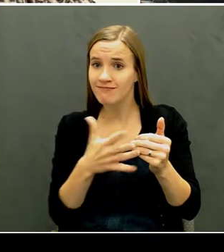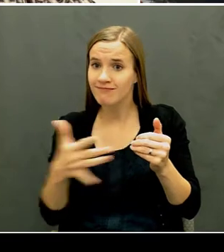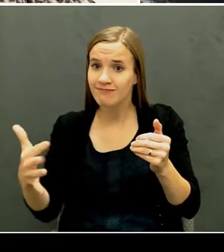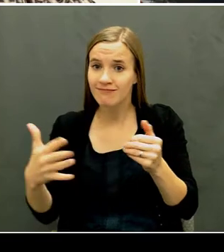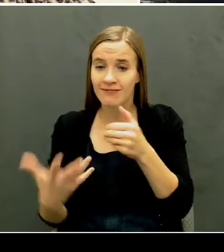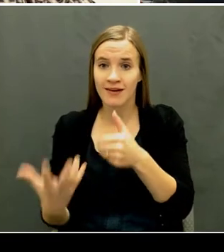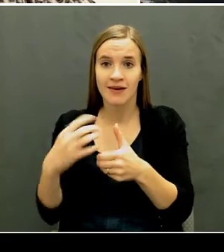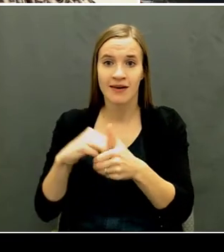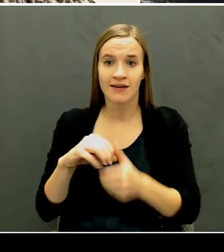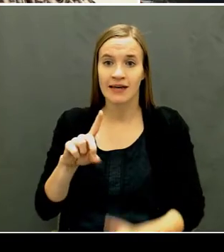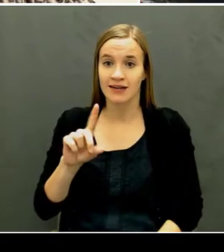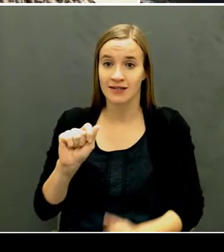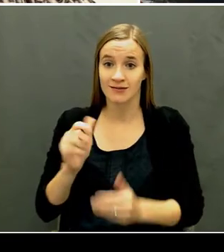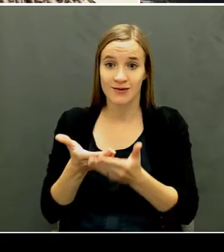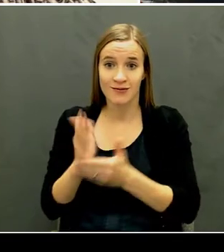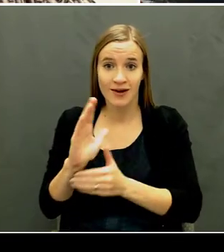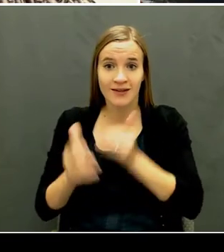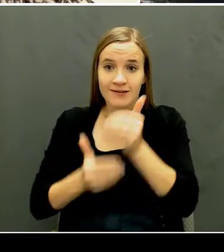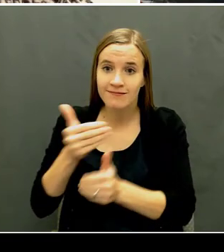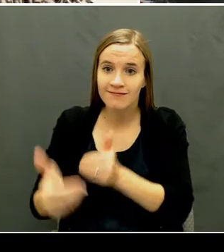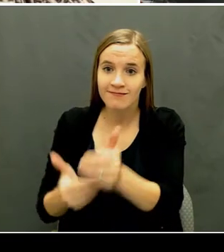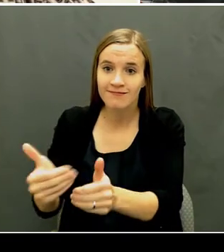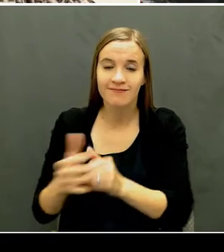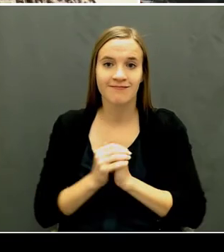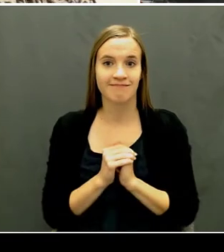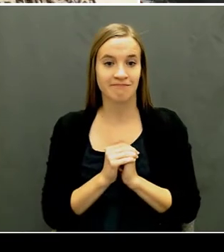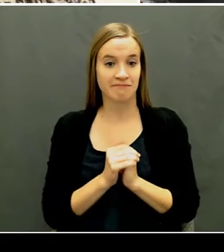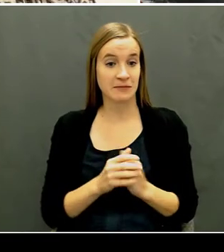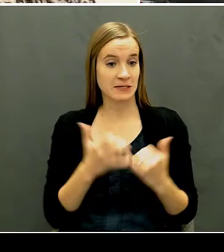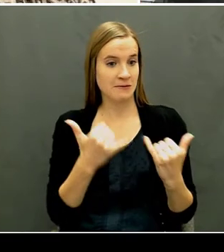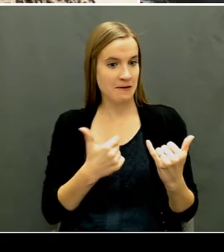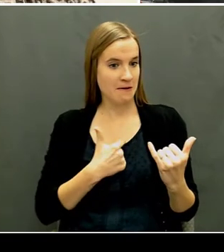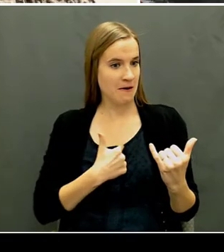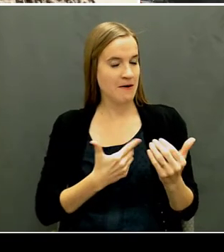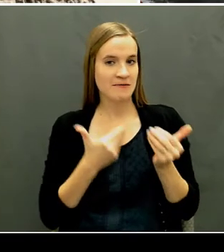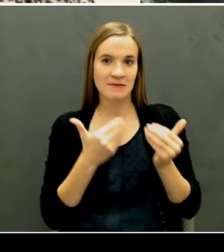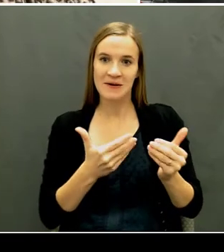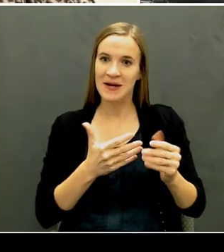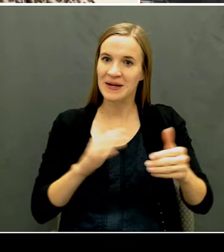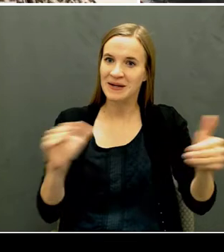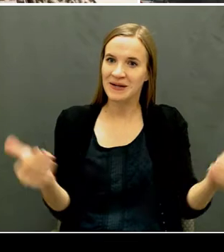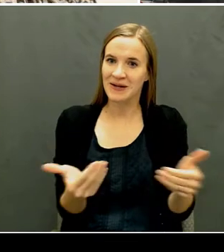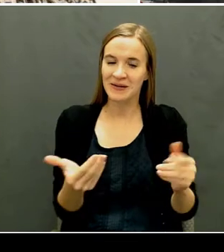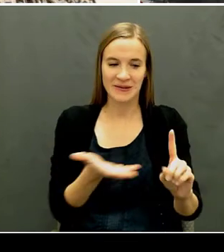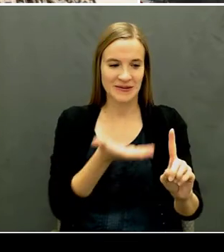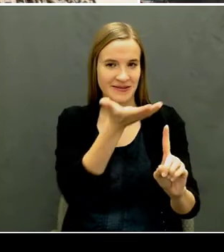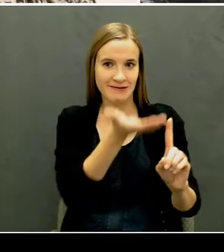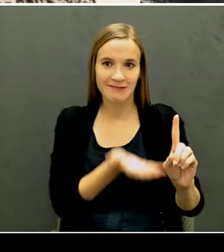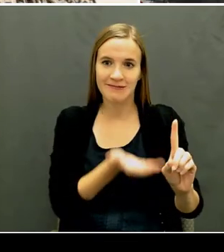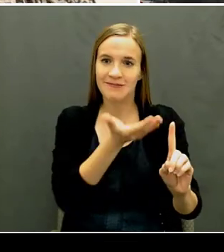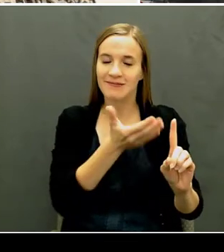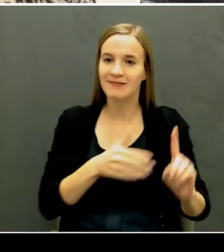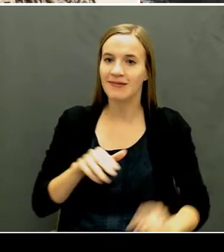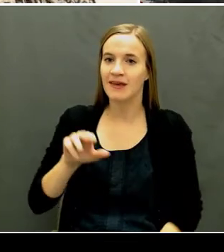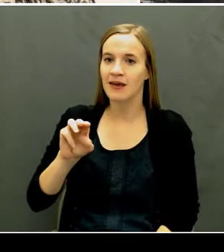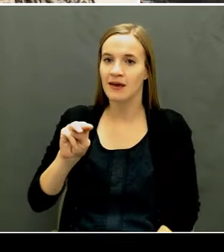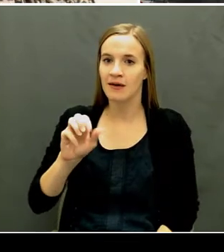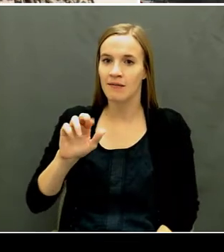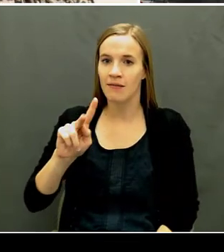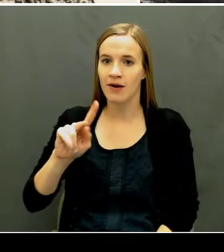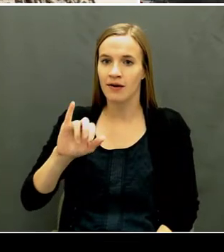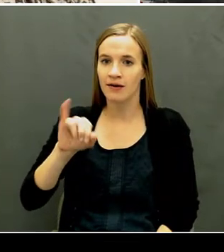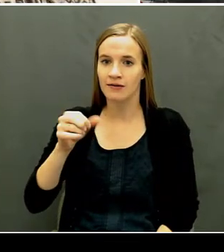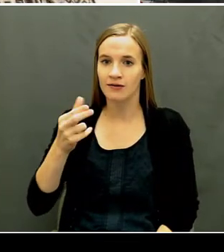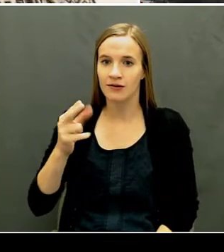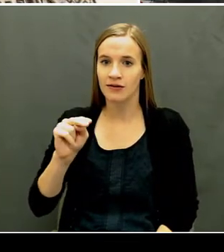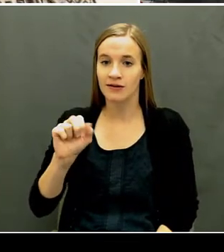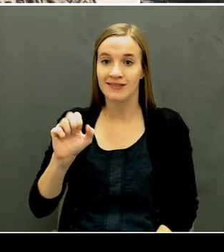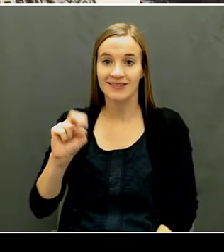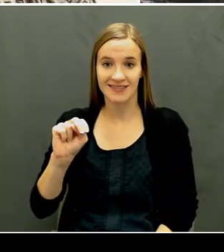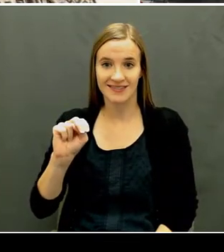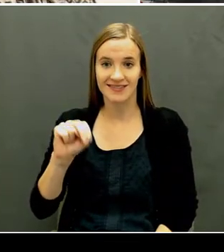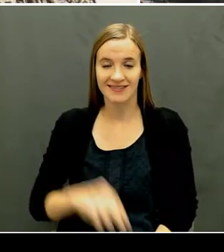And so it's my distinct pleasure to introduce to you all, Mr. Mark Johnson. That I believe the